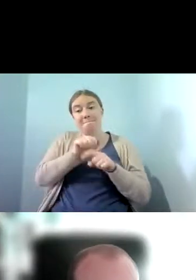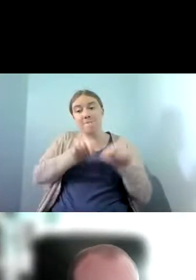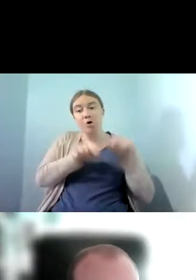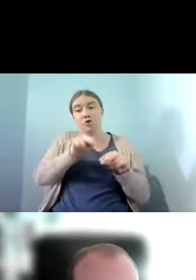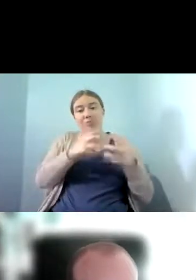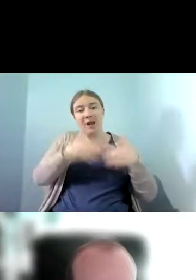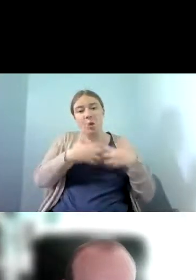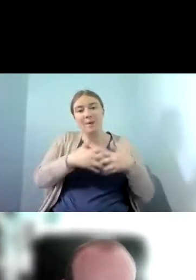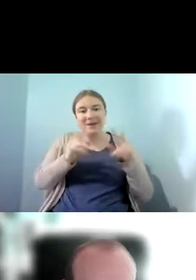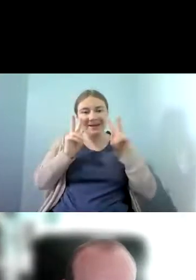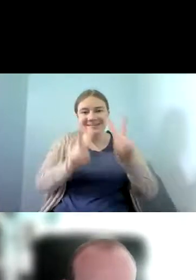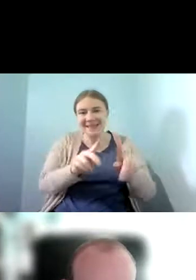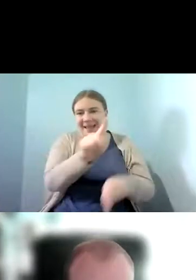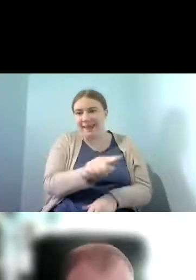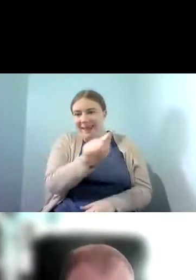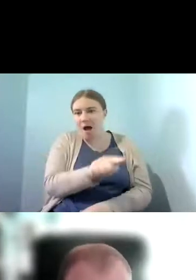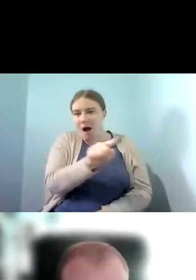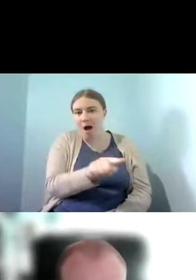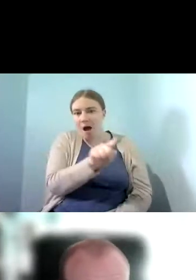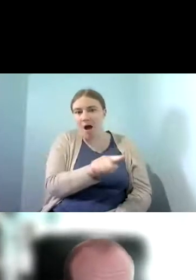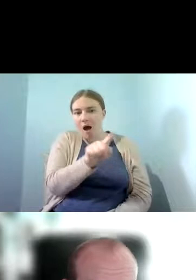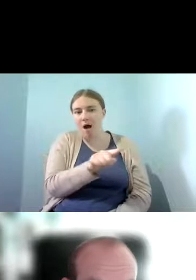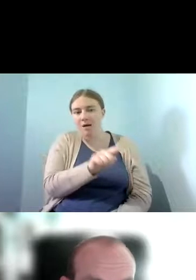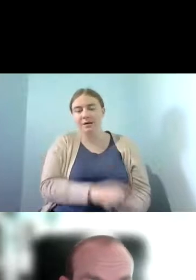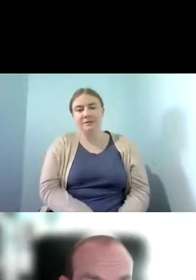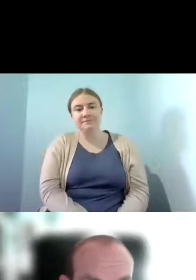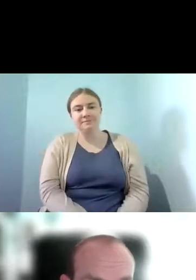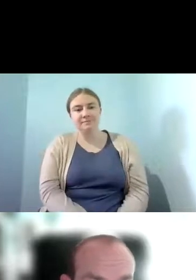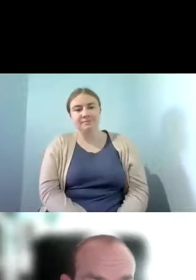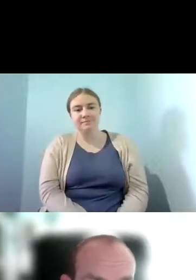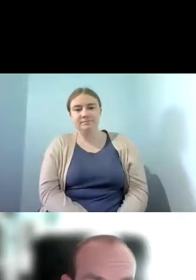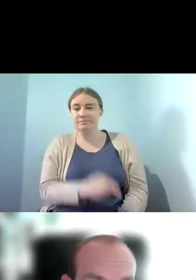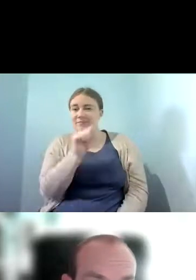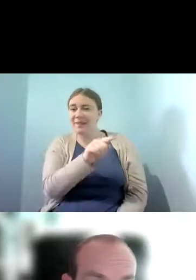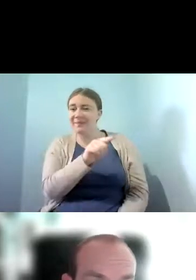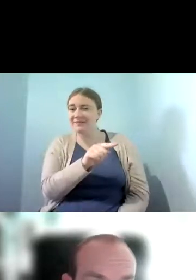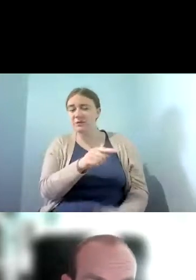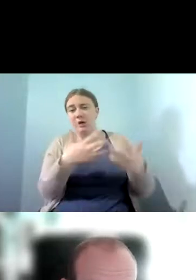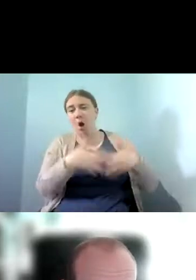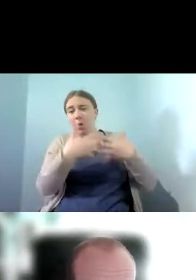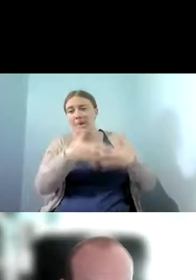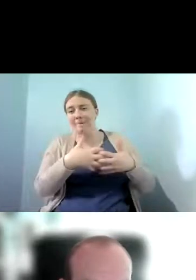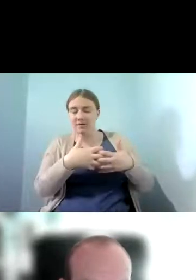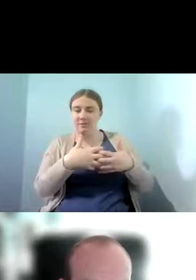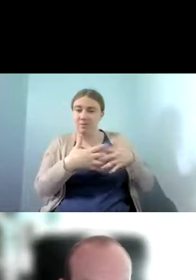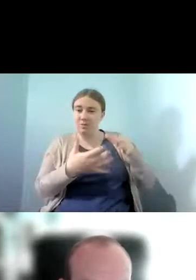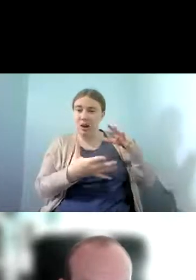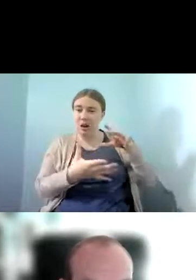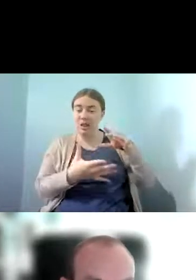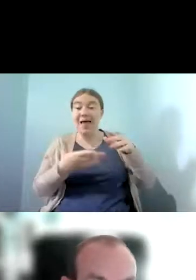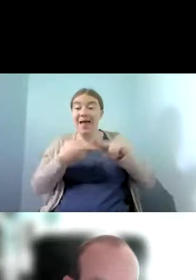out in this photo and these are special devices so that tagged fish if they go through when they go